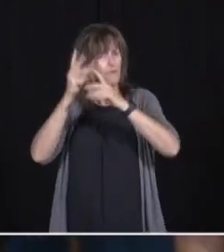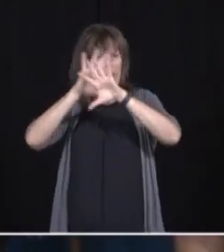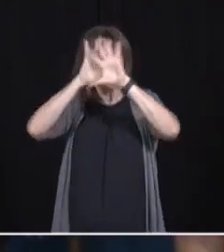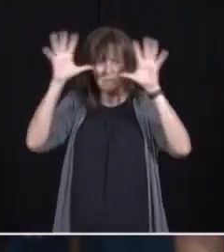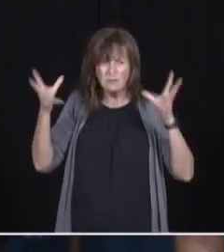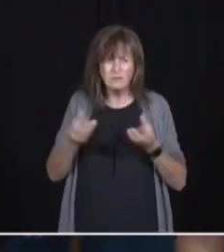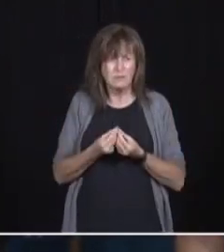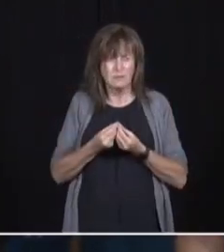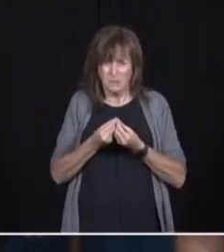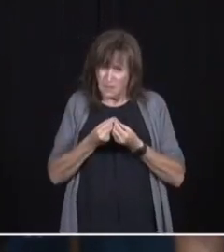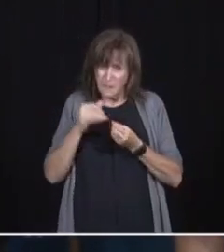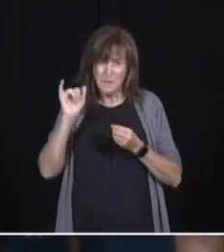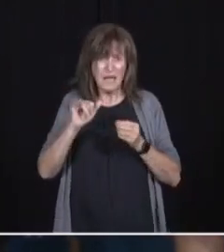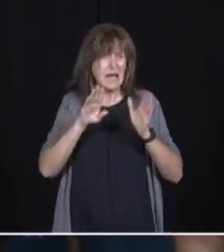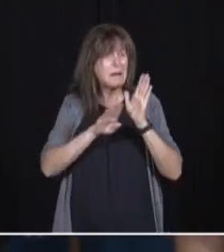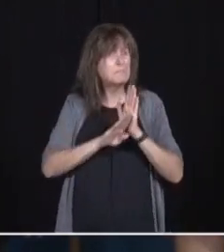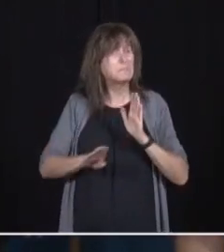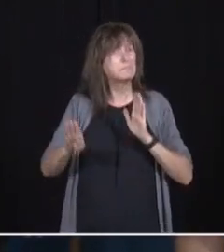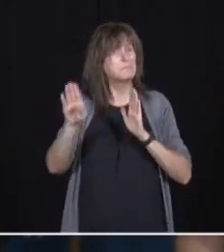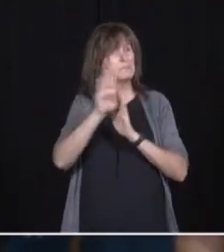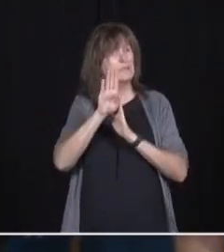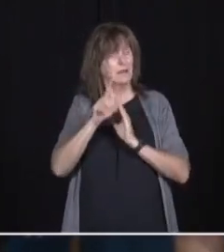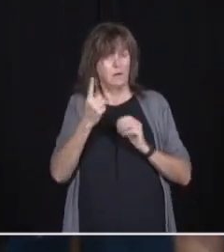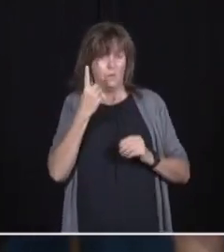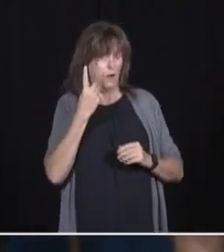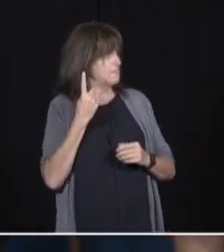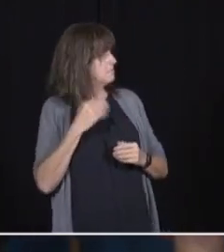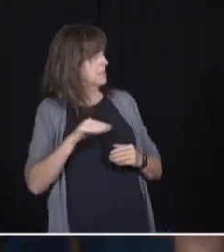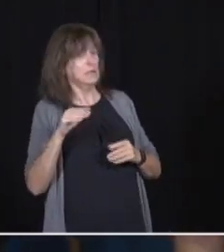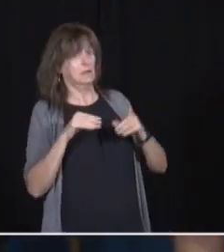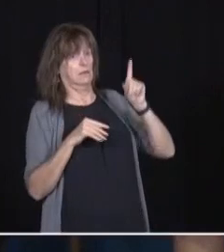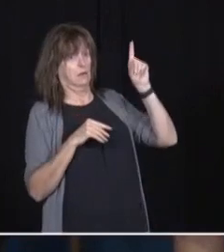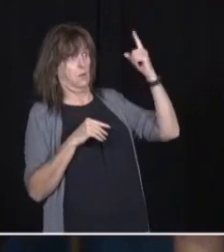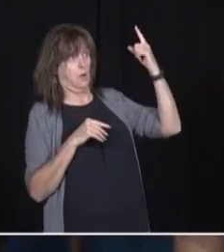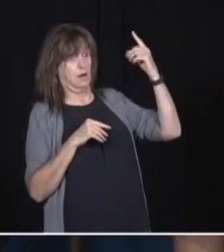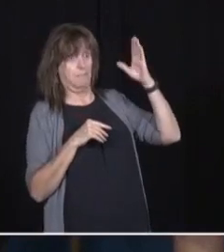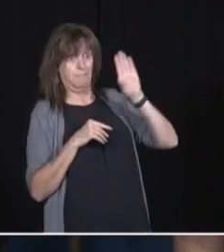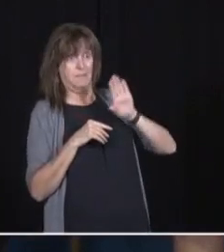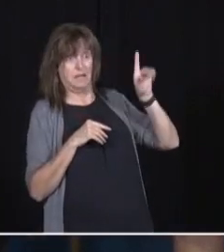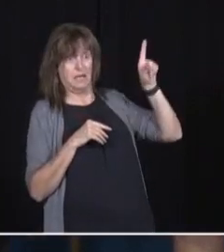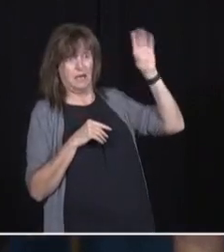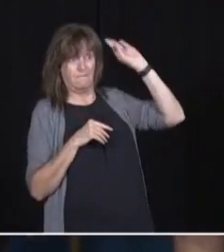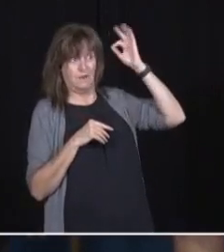That is funding of up to $2 billion dedicated for transit. $1 billion from the federal government and a